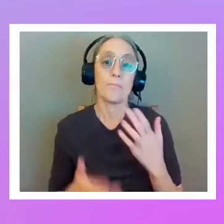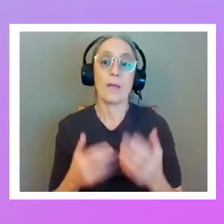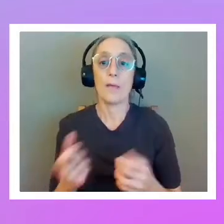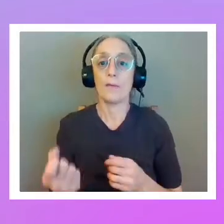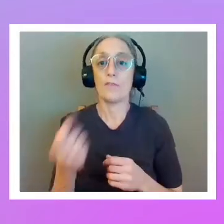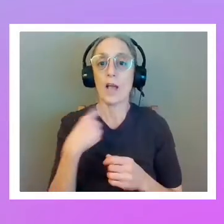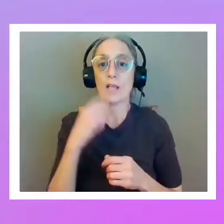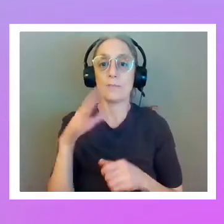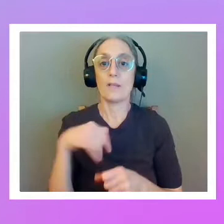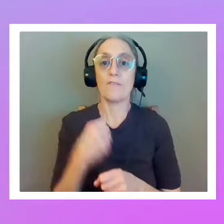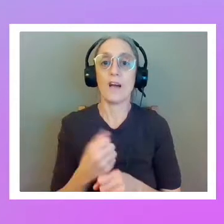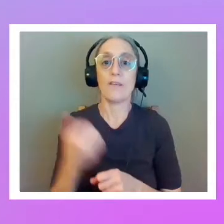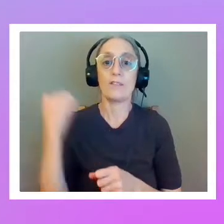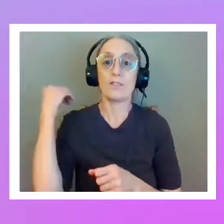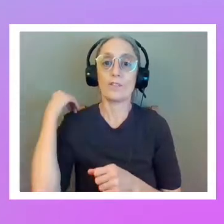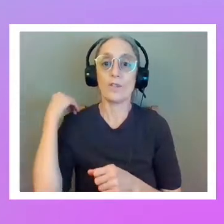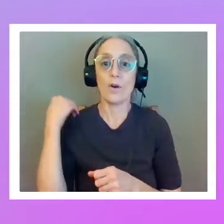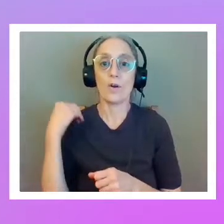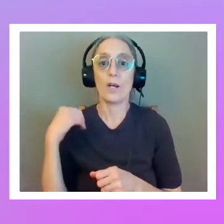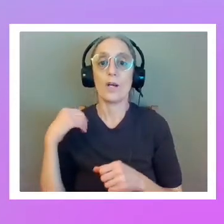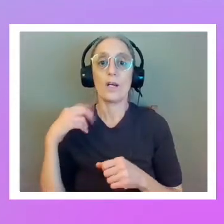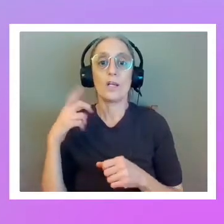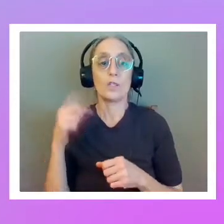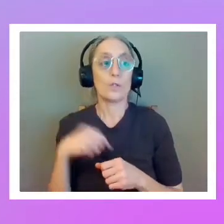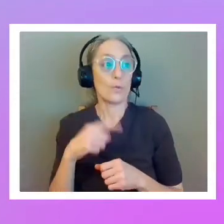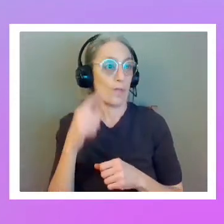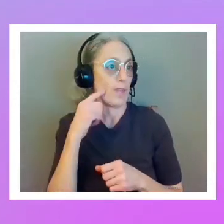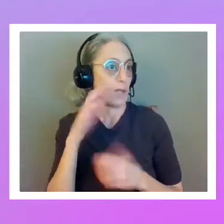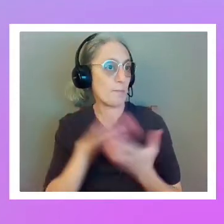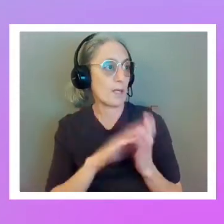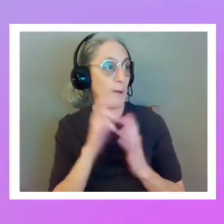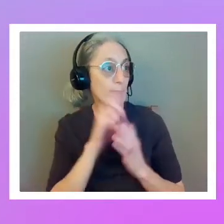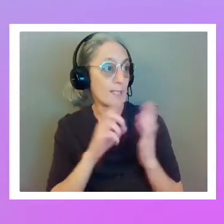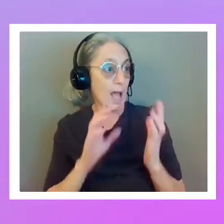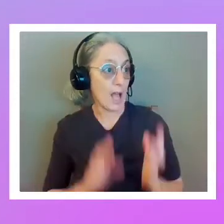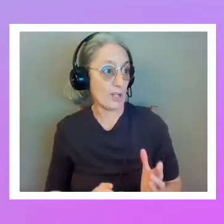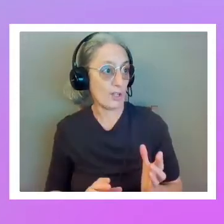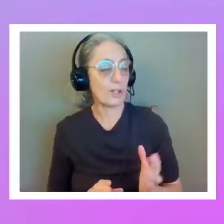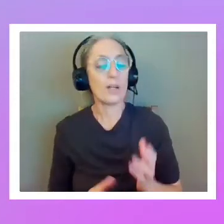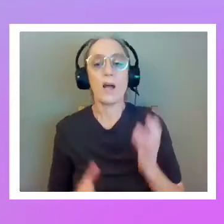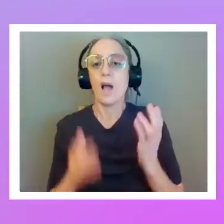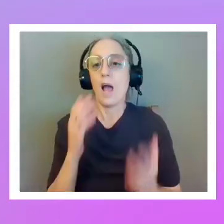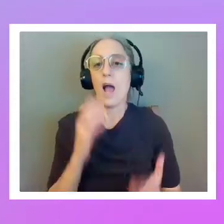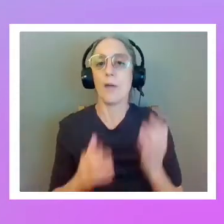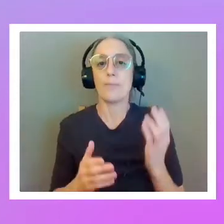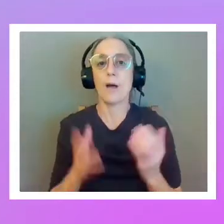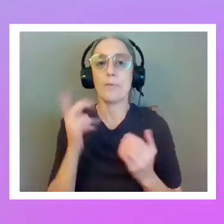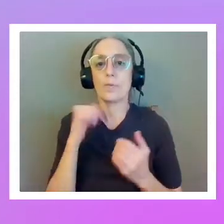if I ever considered myself a designer I probably would have just looked at you funny